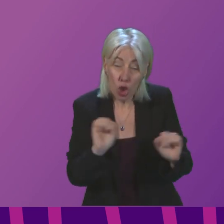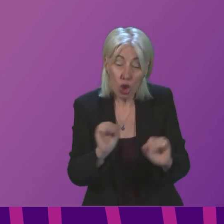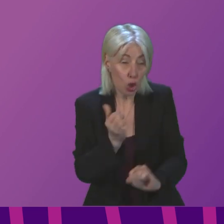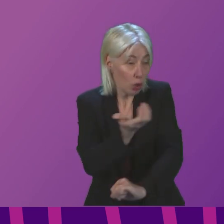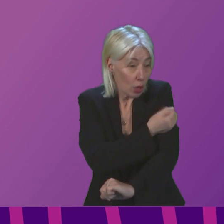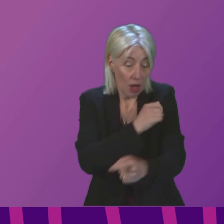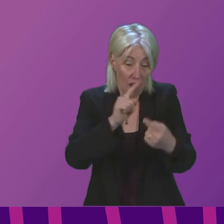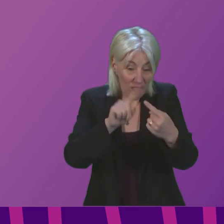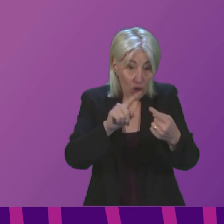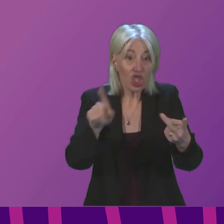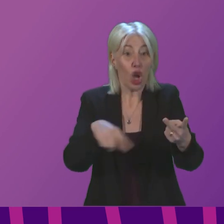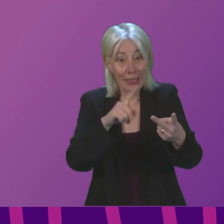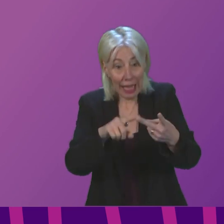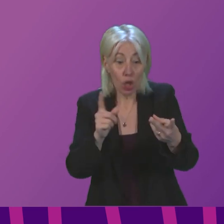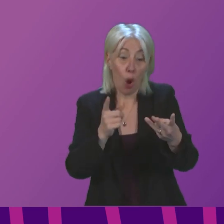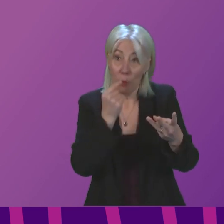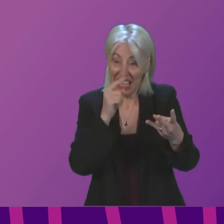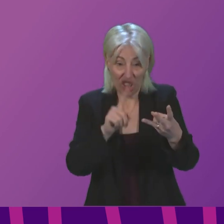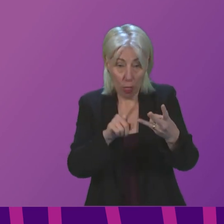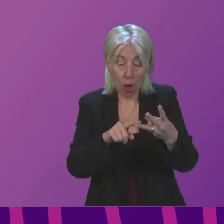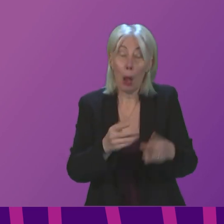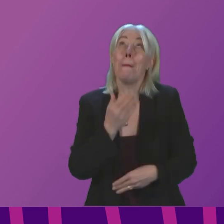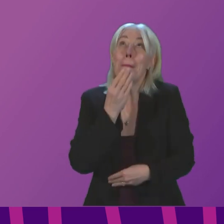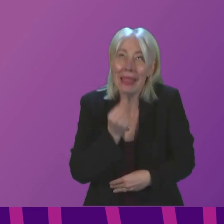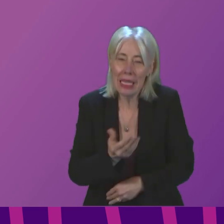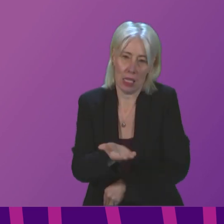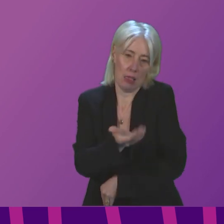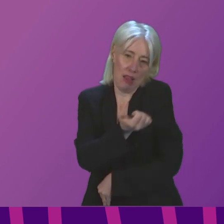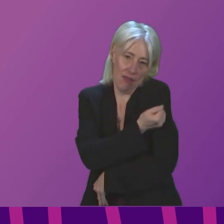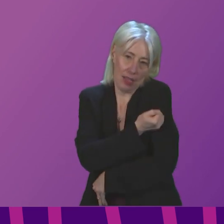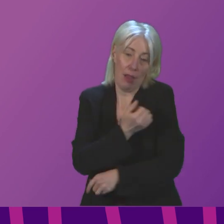dose and anybody who is eligible for the booster to get vaccinated, because it will protect